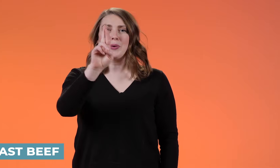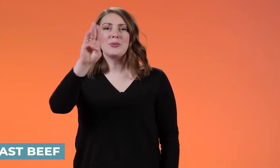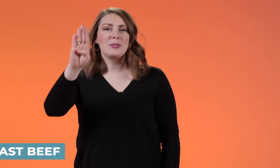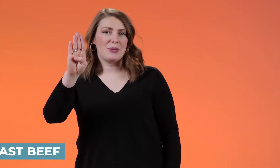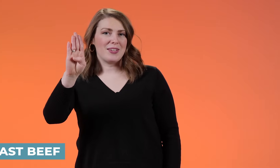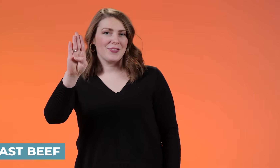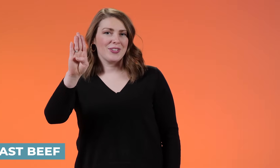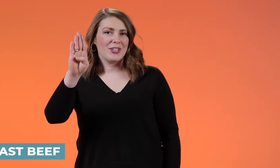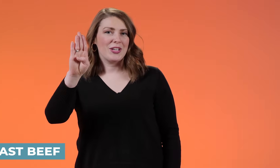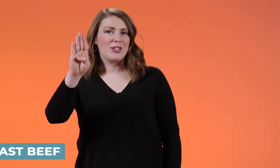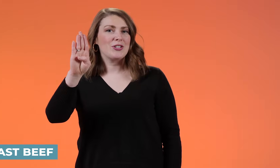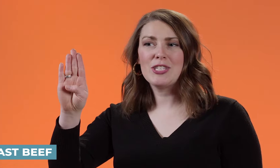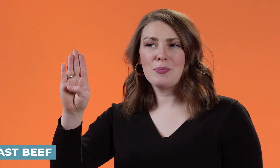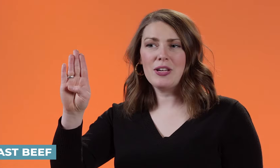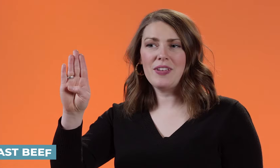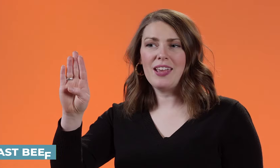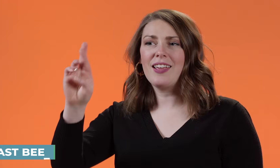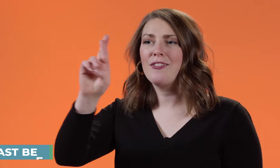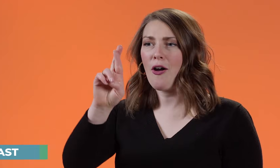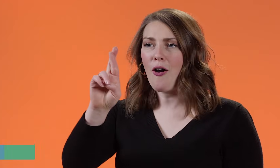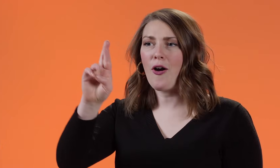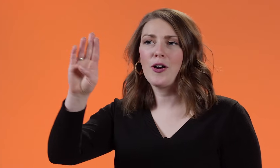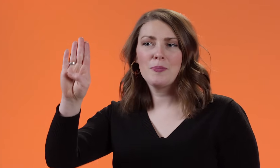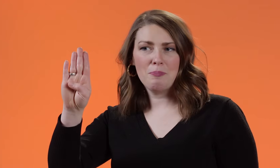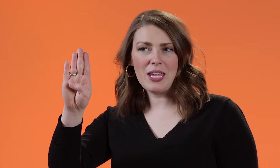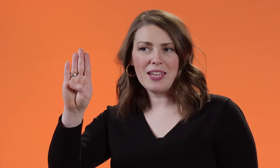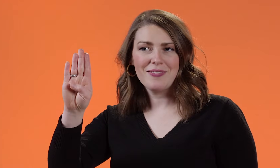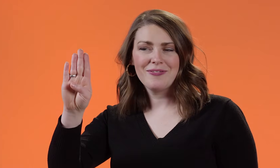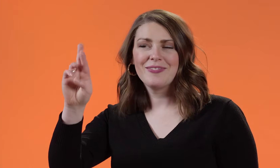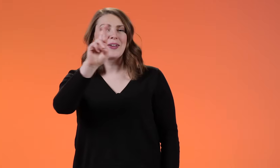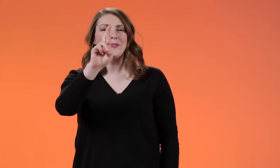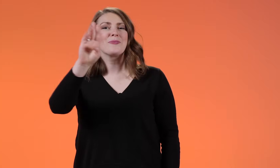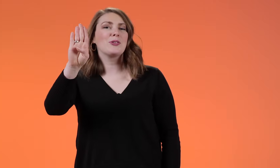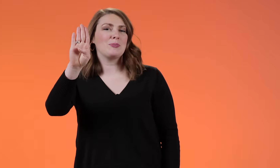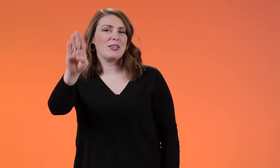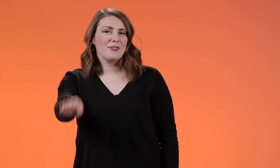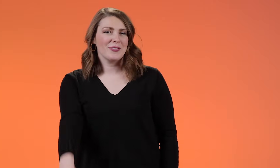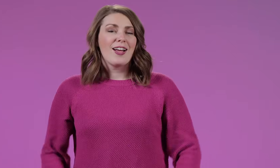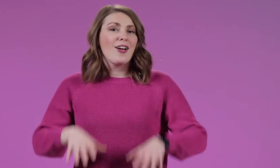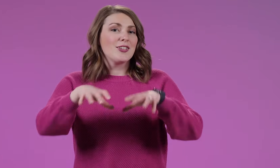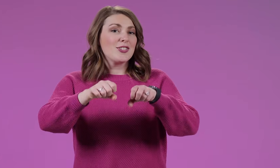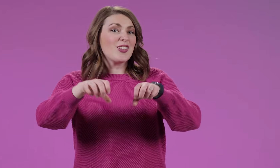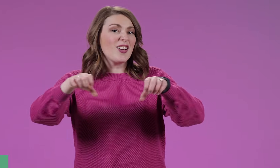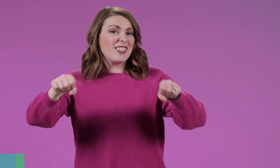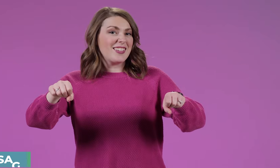ROAST BEEF You just abbreviate it R-B. ROAST BEEF SAUSAGE